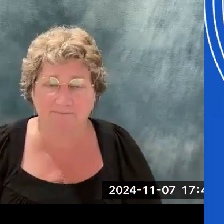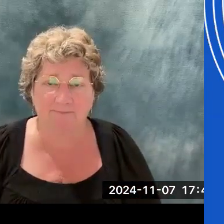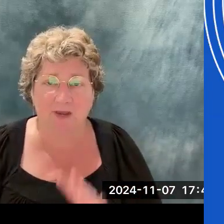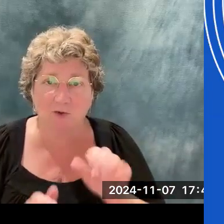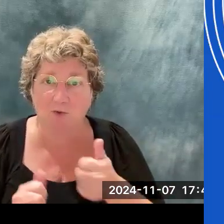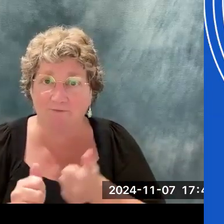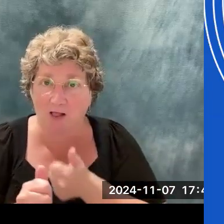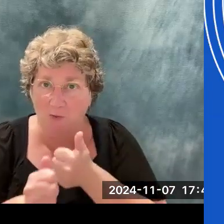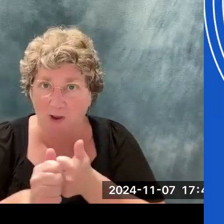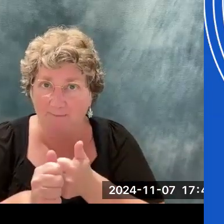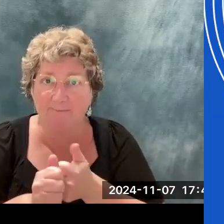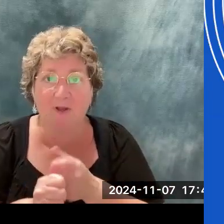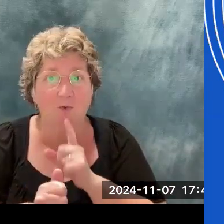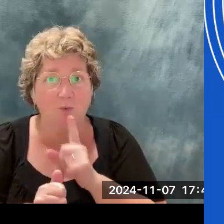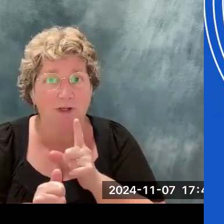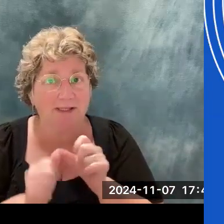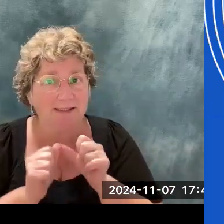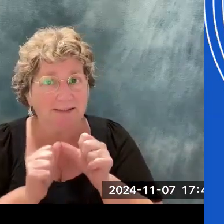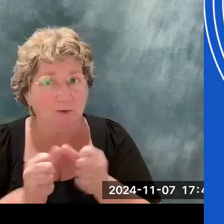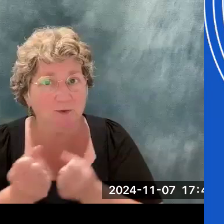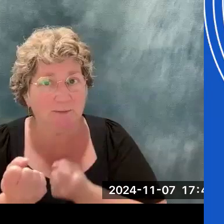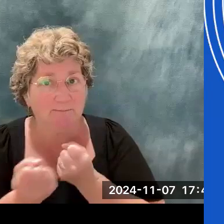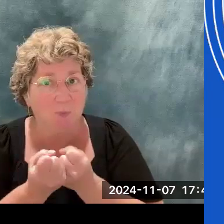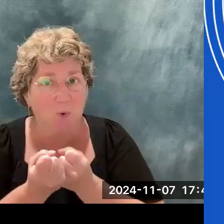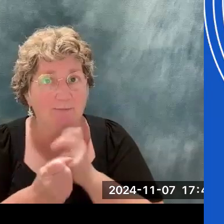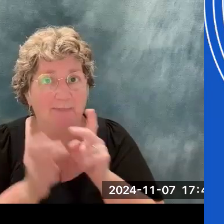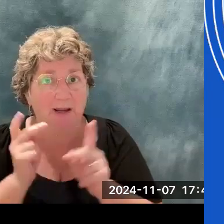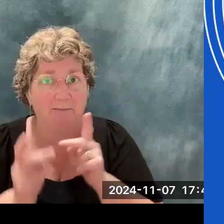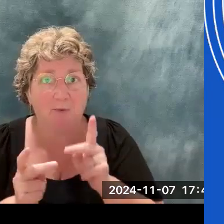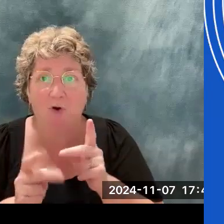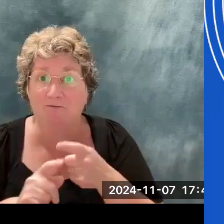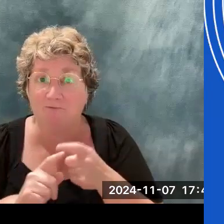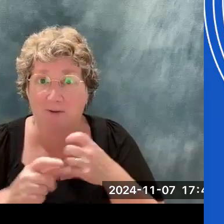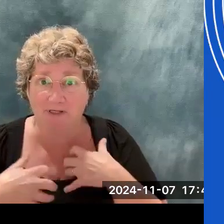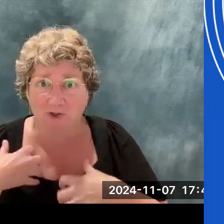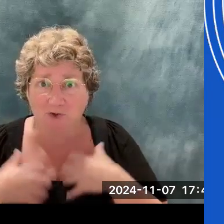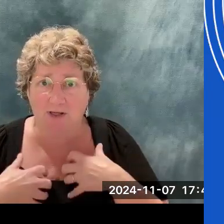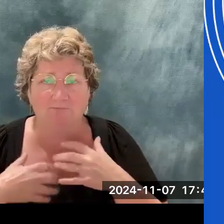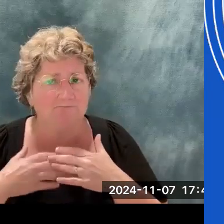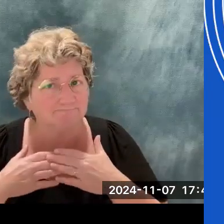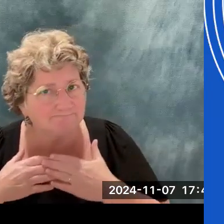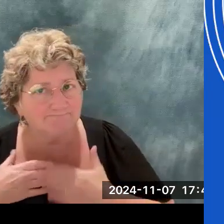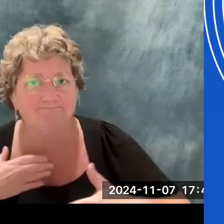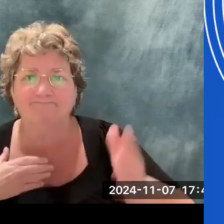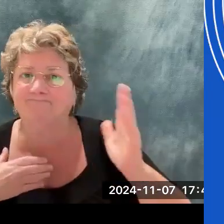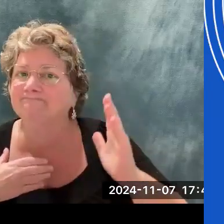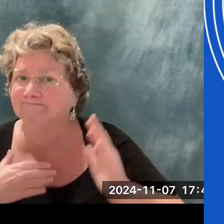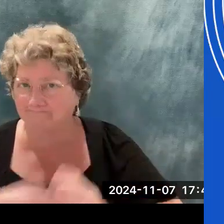support folks beyond their point of distress or crisis. Our adult mobile crisis teams will also offer